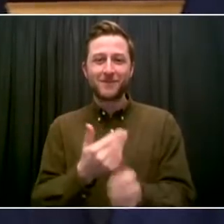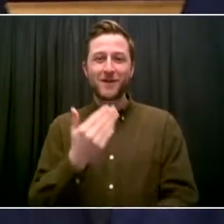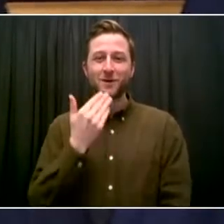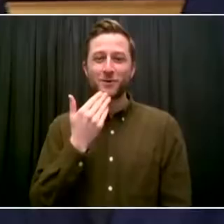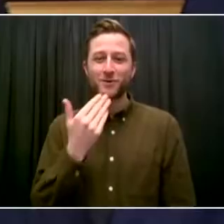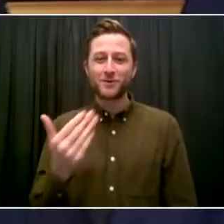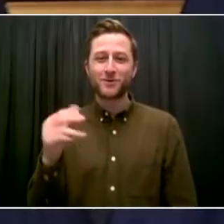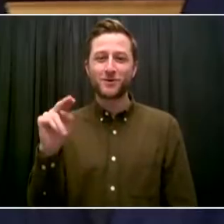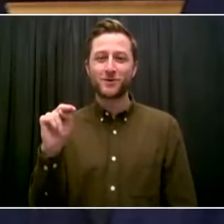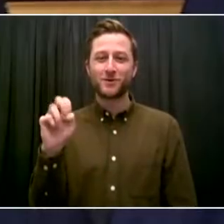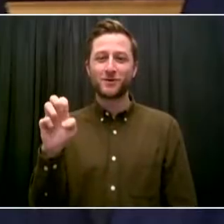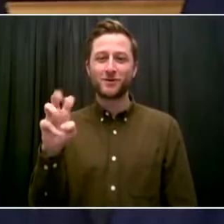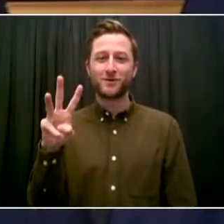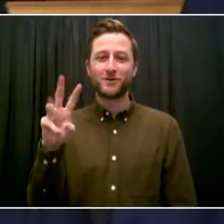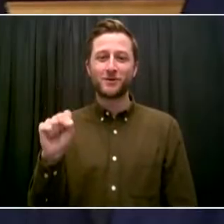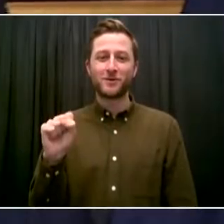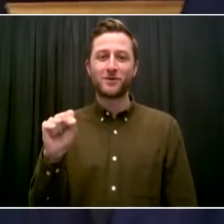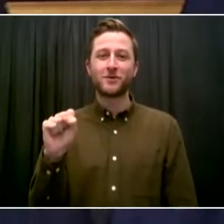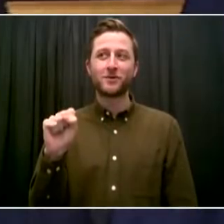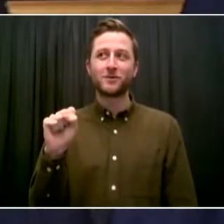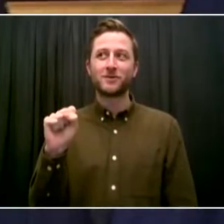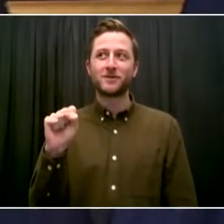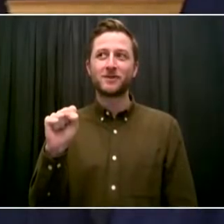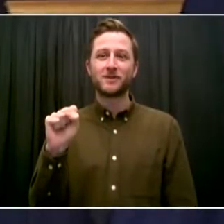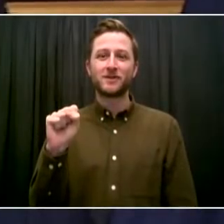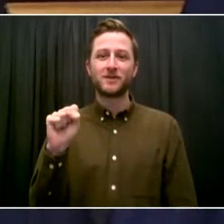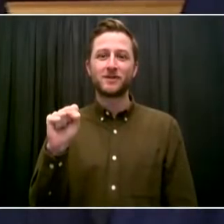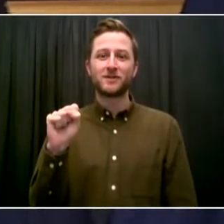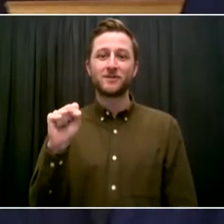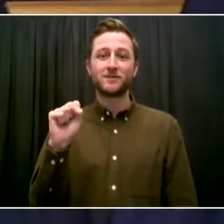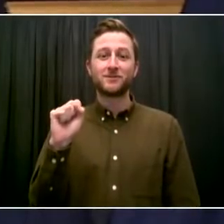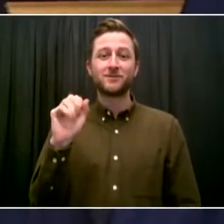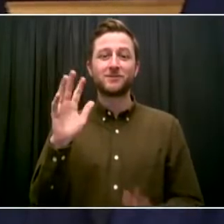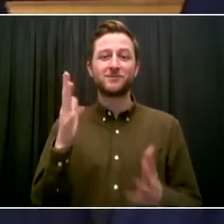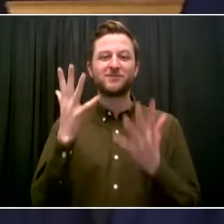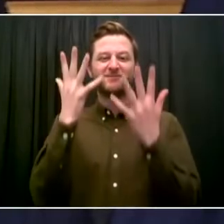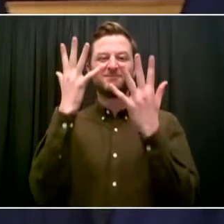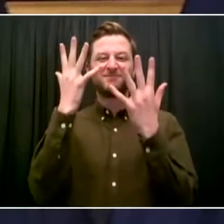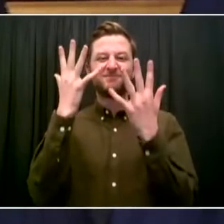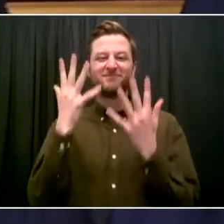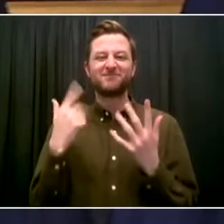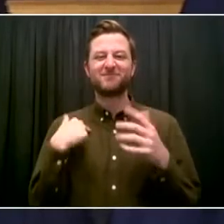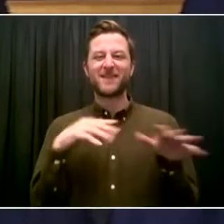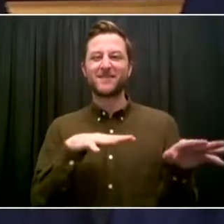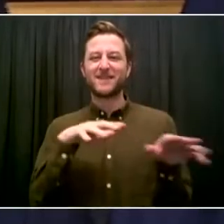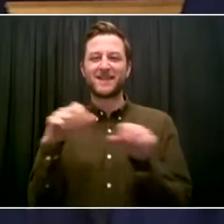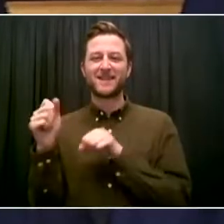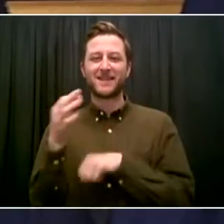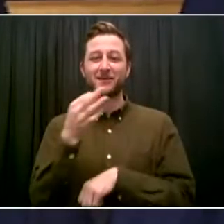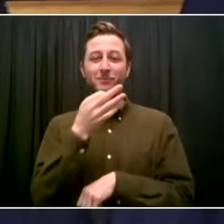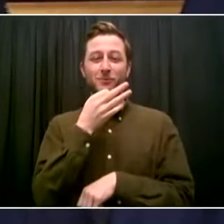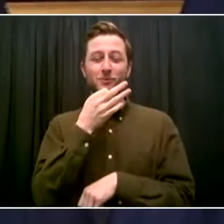AND HAVE AN OPPORTUNITY TO GIVE YOU AN UPDATE ON SOME GOOD NEWS.